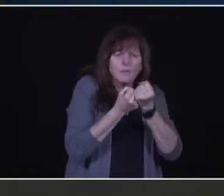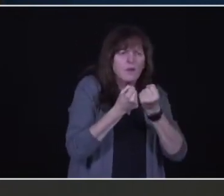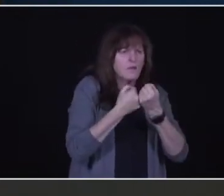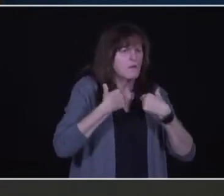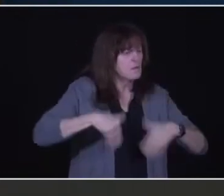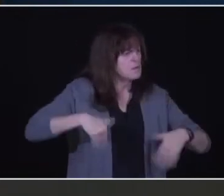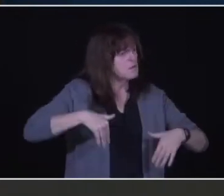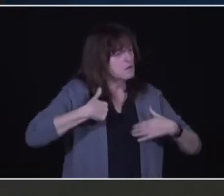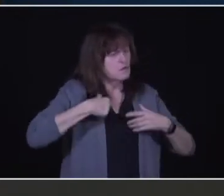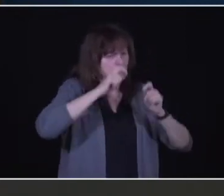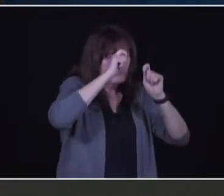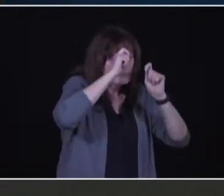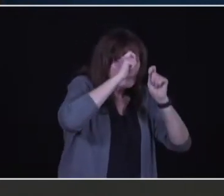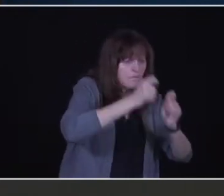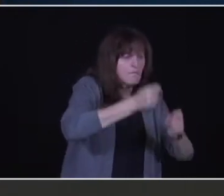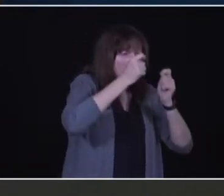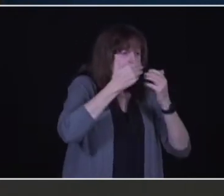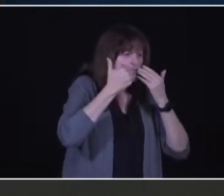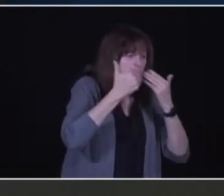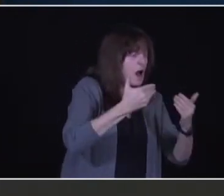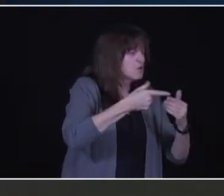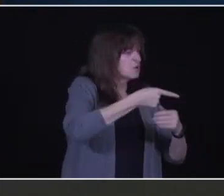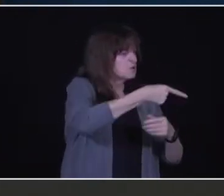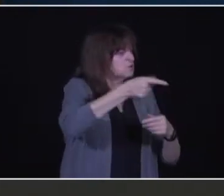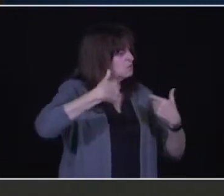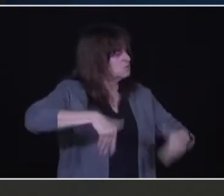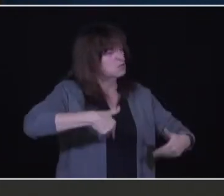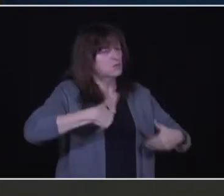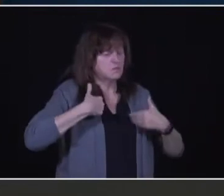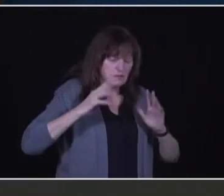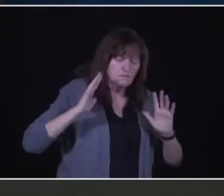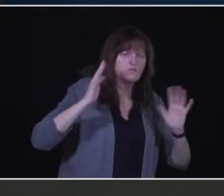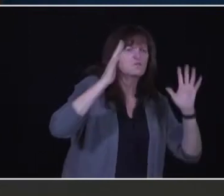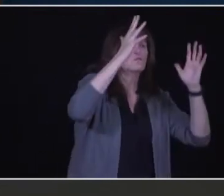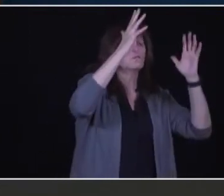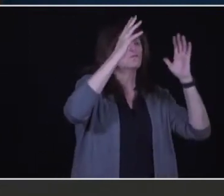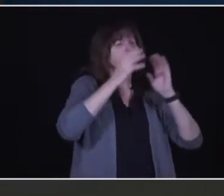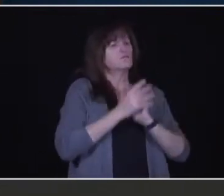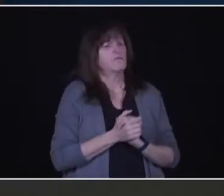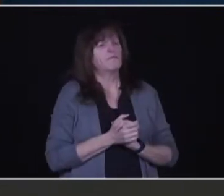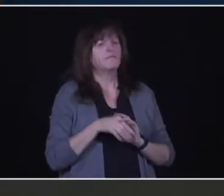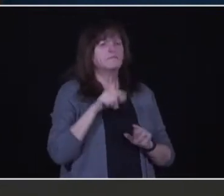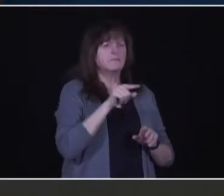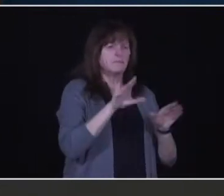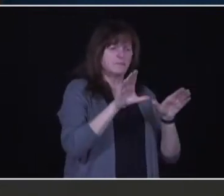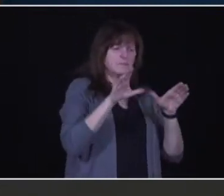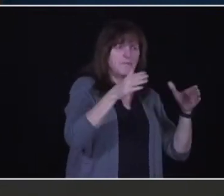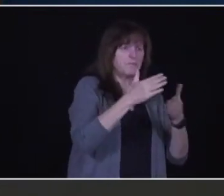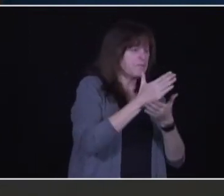two euros on the front lines of this fight. We heard from a number of the brave survivors who shared your stories.